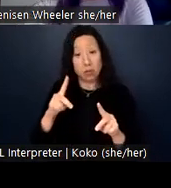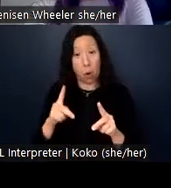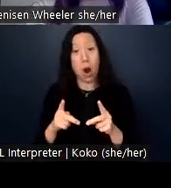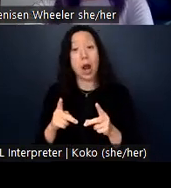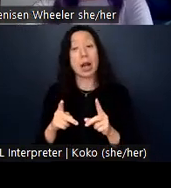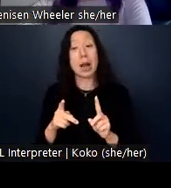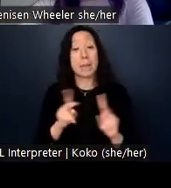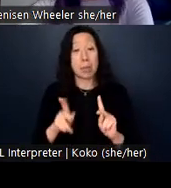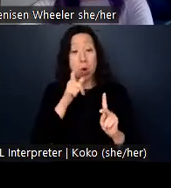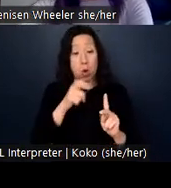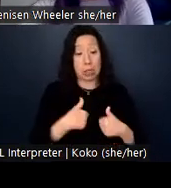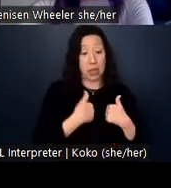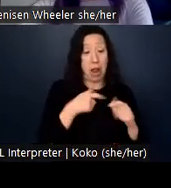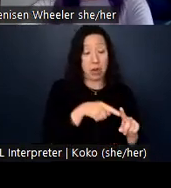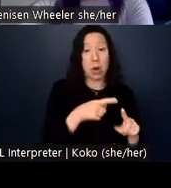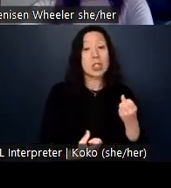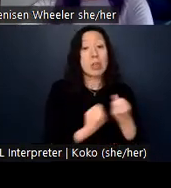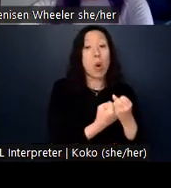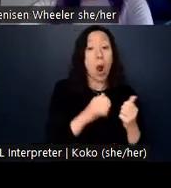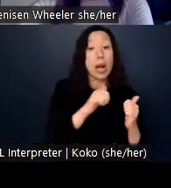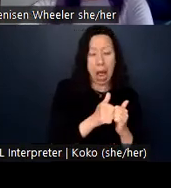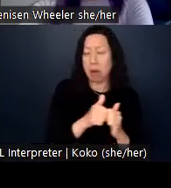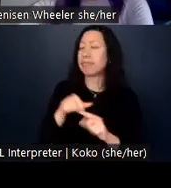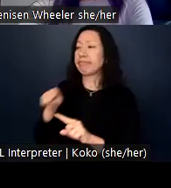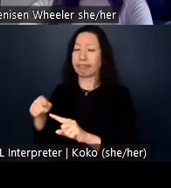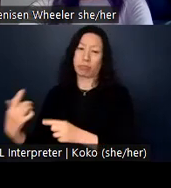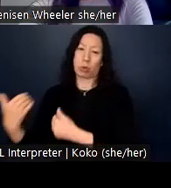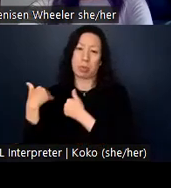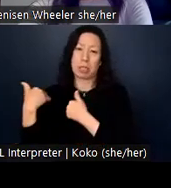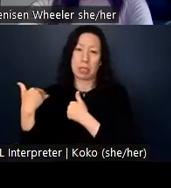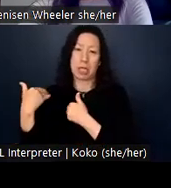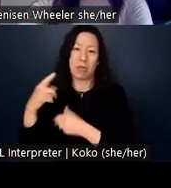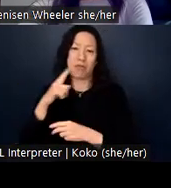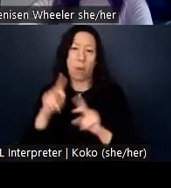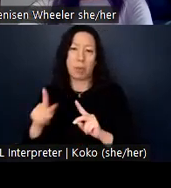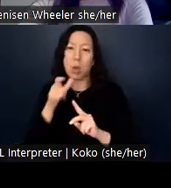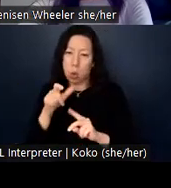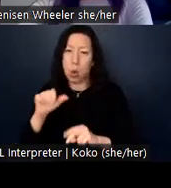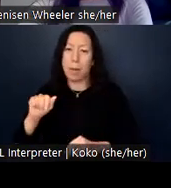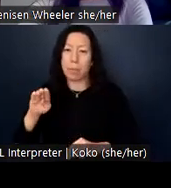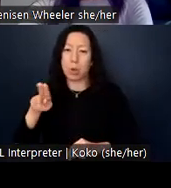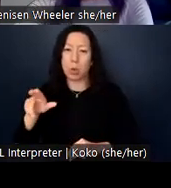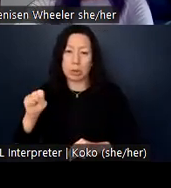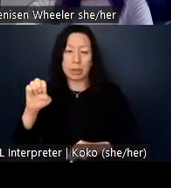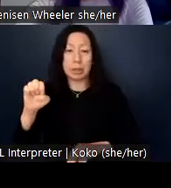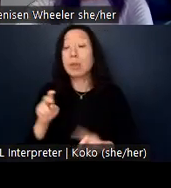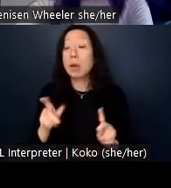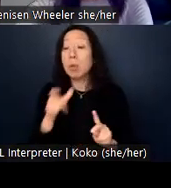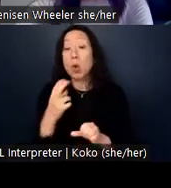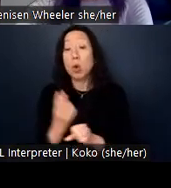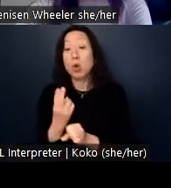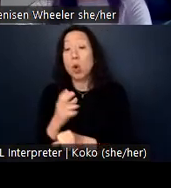, person and so people who 13:29:32 use Basic behaviors need people in